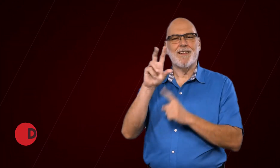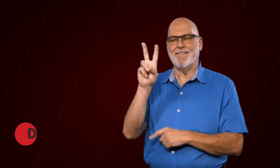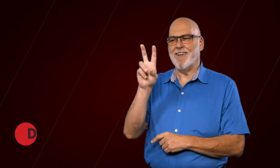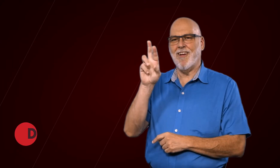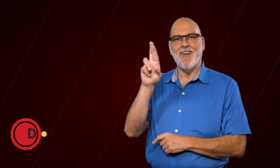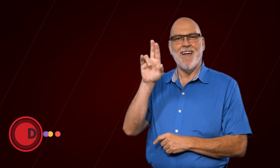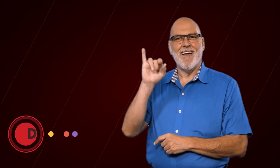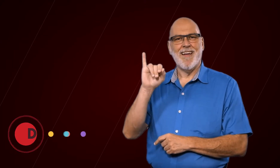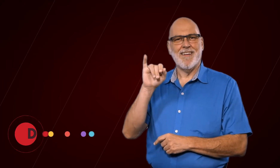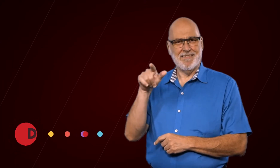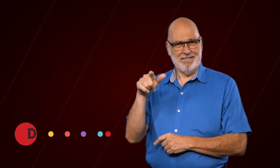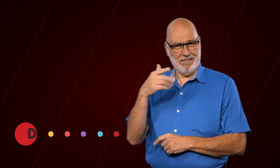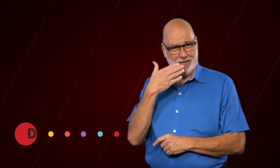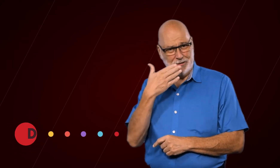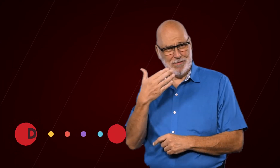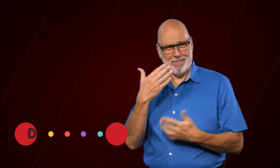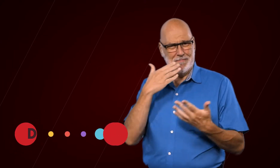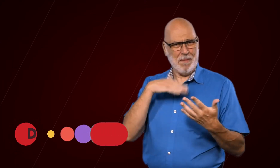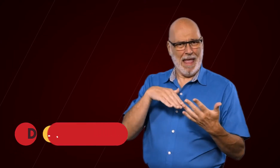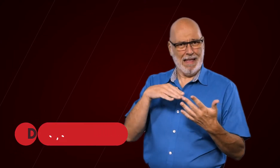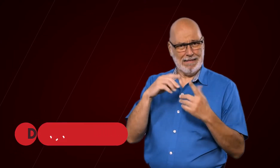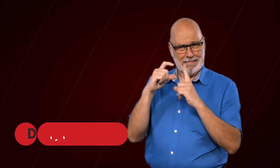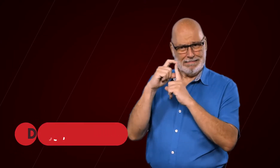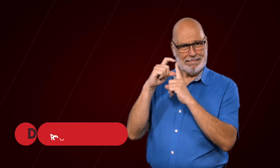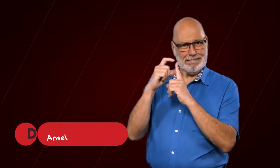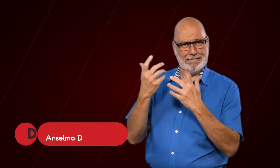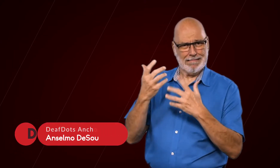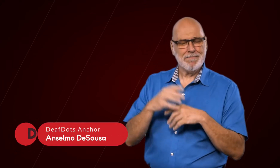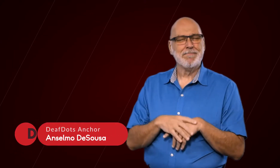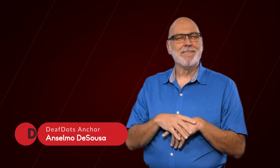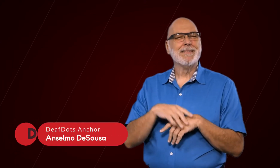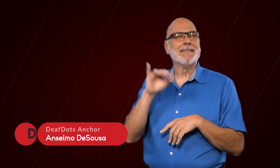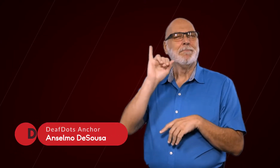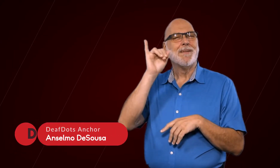[Anselmo]: The term “VRI” was a “bad word”.